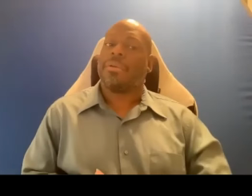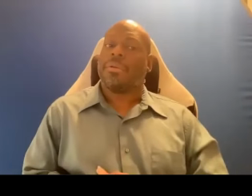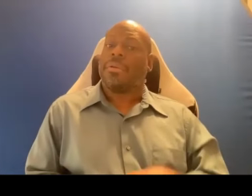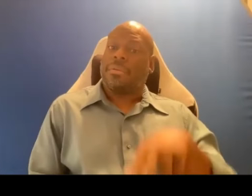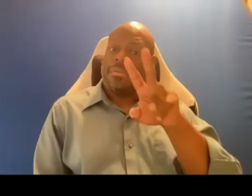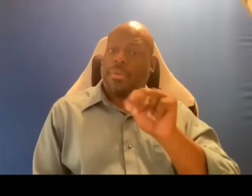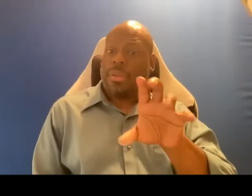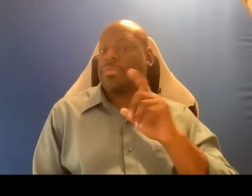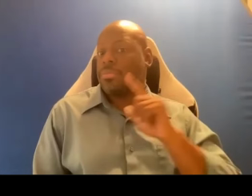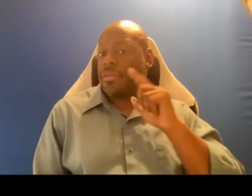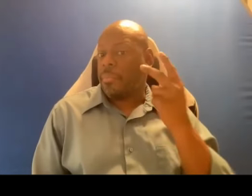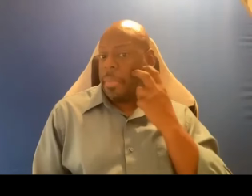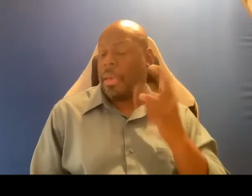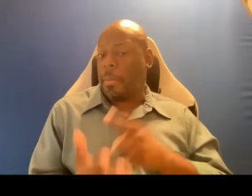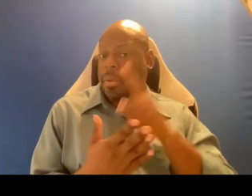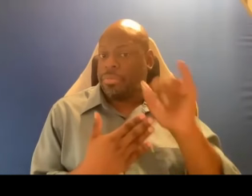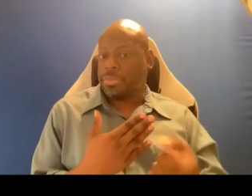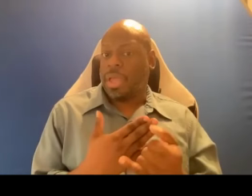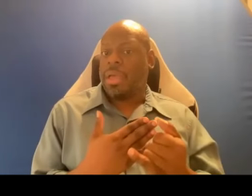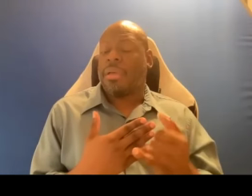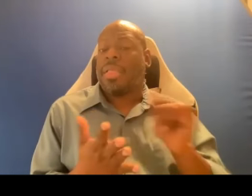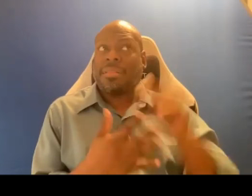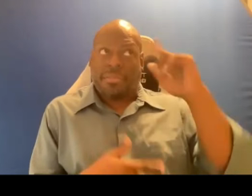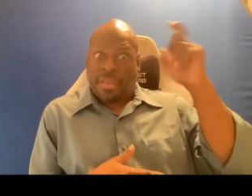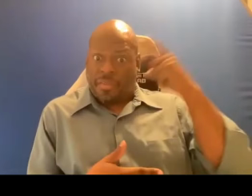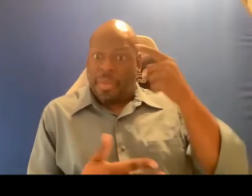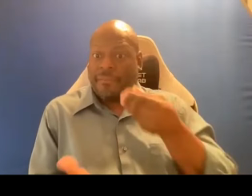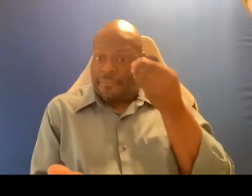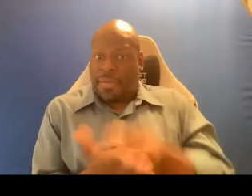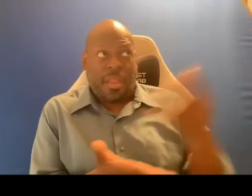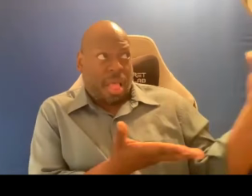grant through the Office of Special Education Programs and is administered through the North